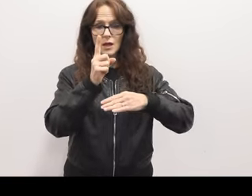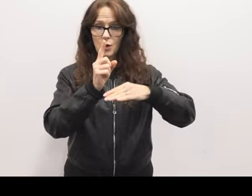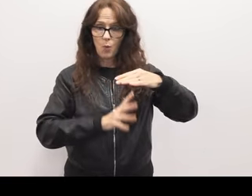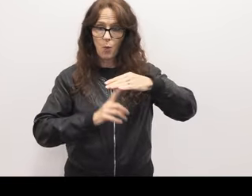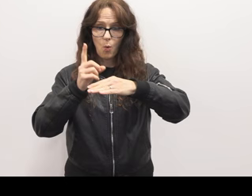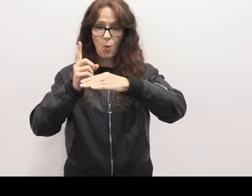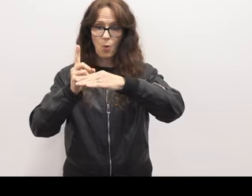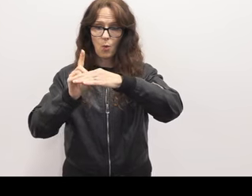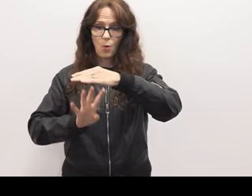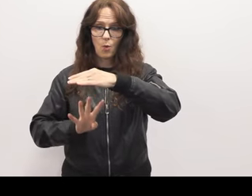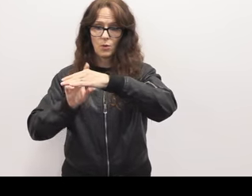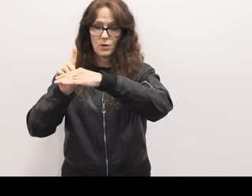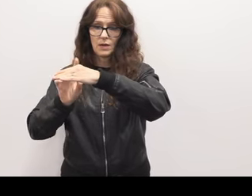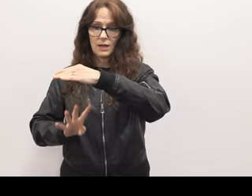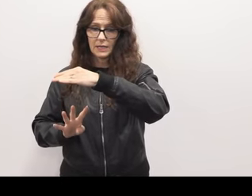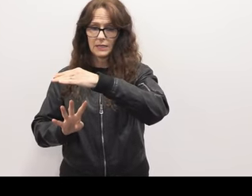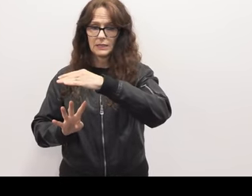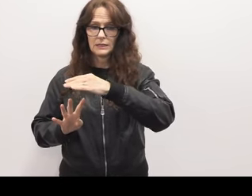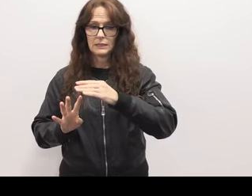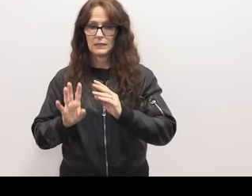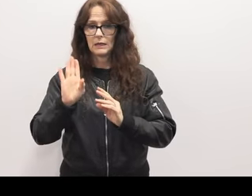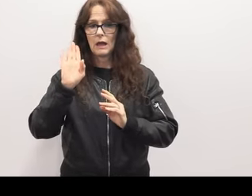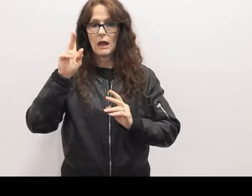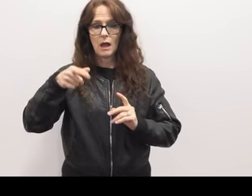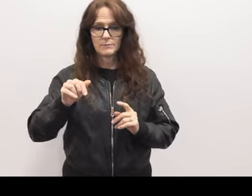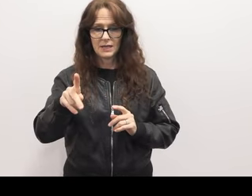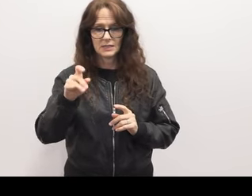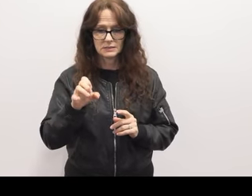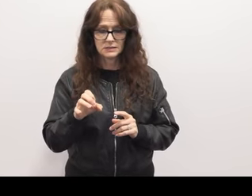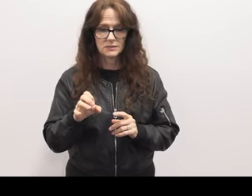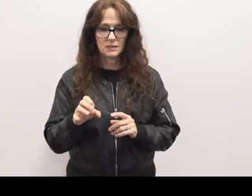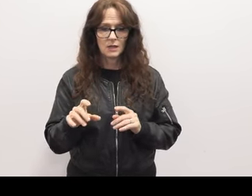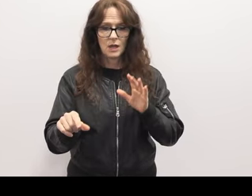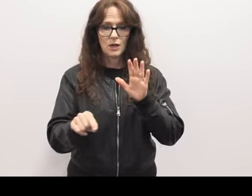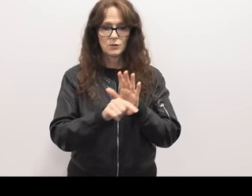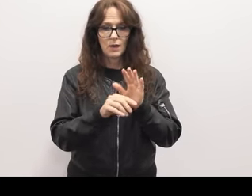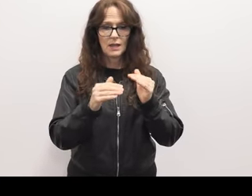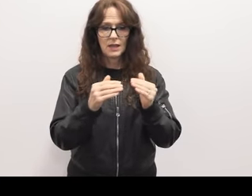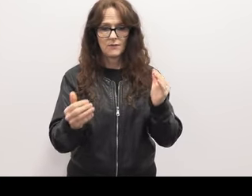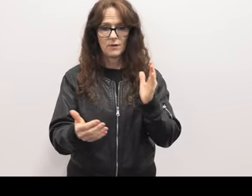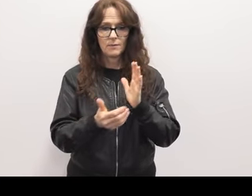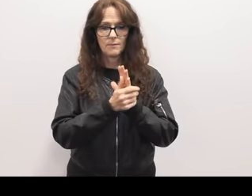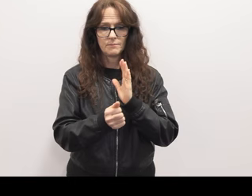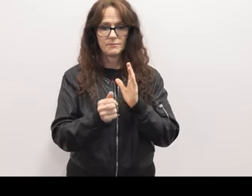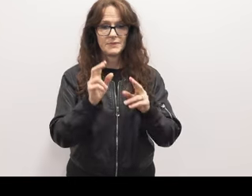on getting towards grade level proficiency different than decreasing the number of students